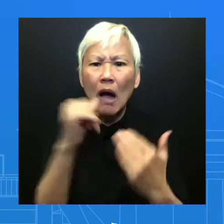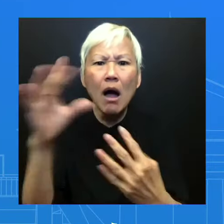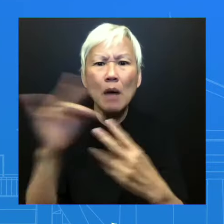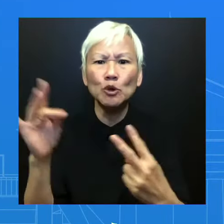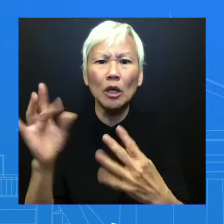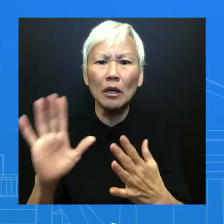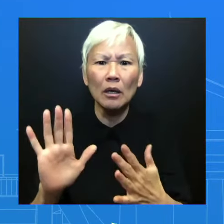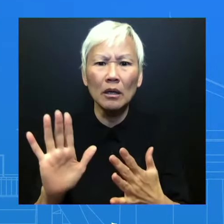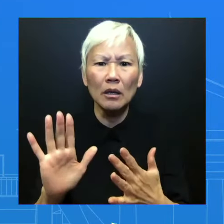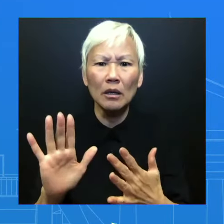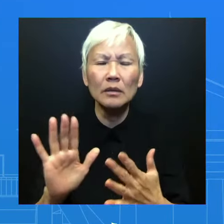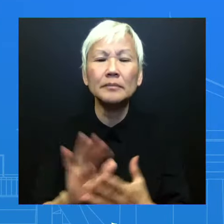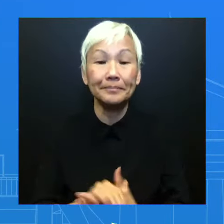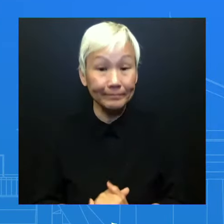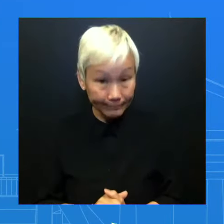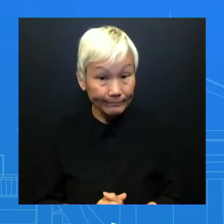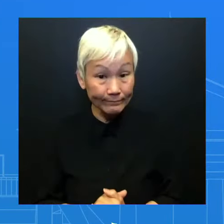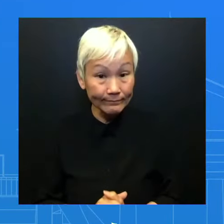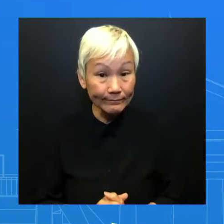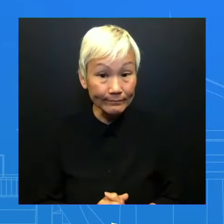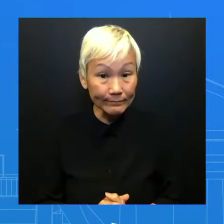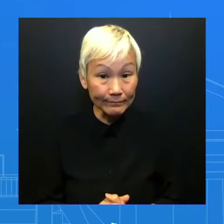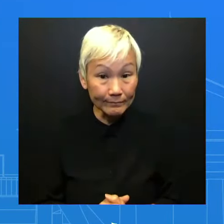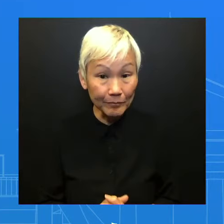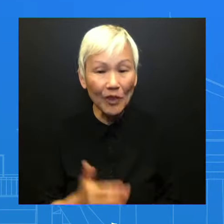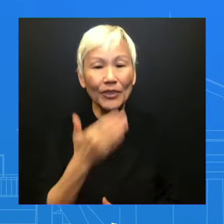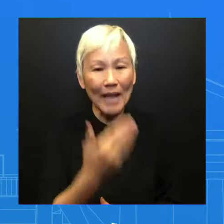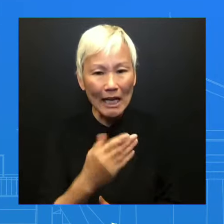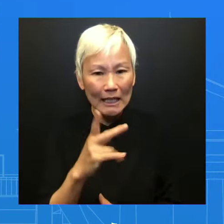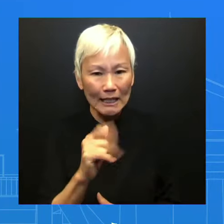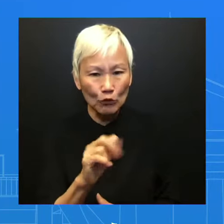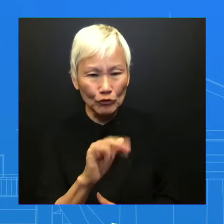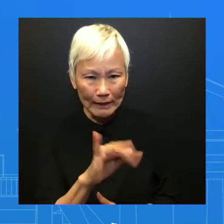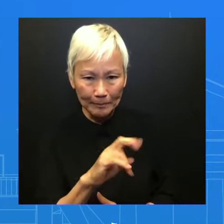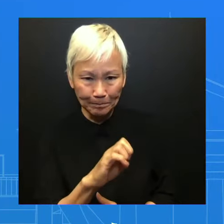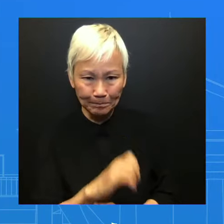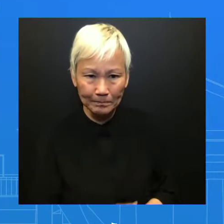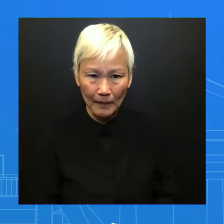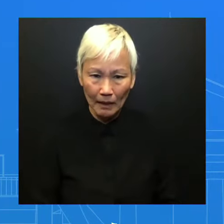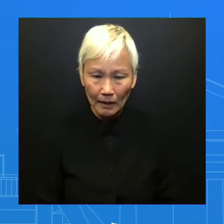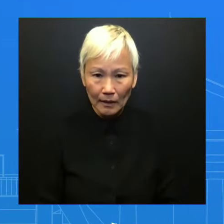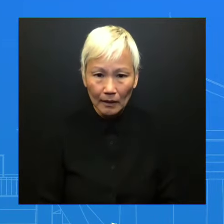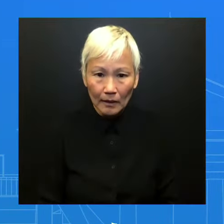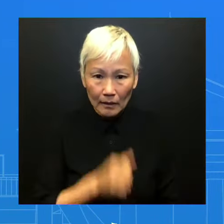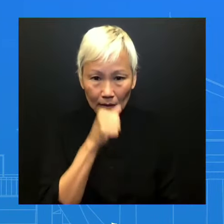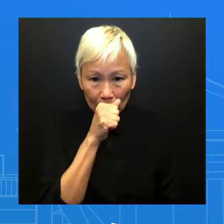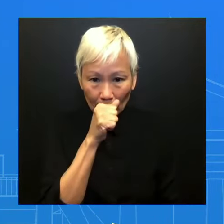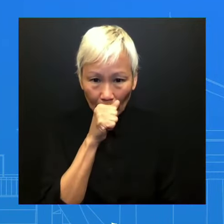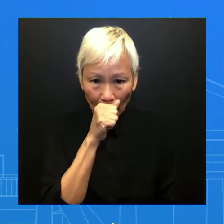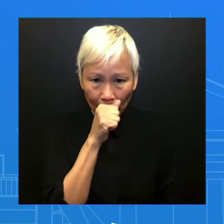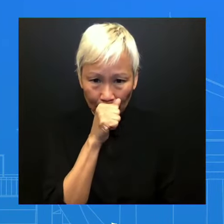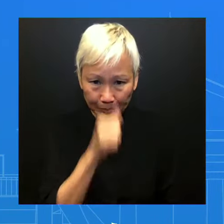The Press: Thanks, Karine. First of all, a housekeeping question. It's been few days since we've heard from the President directly on the state of negotiations.